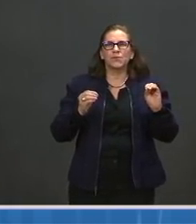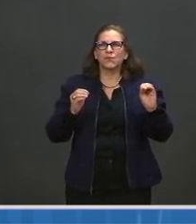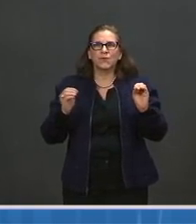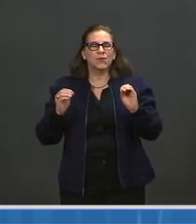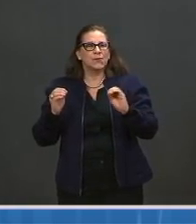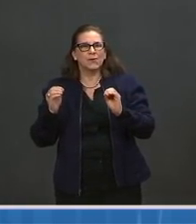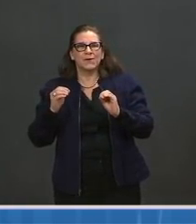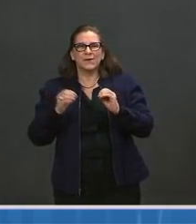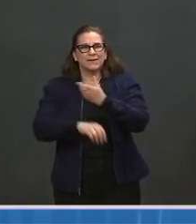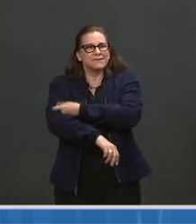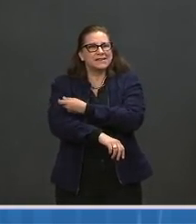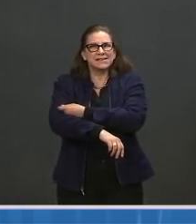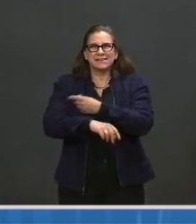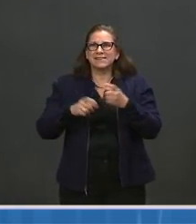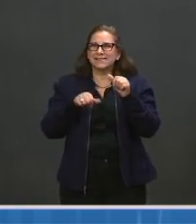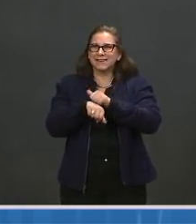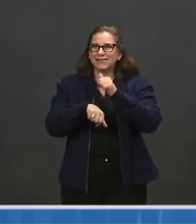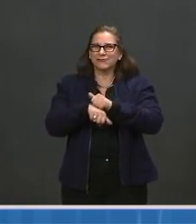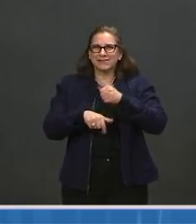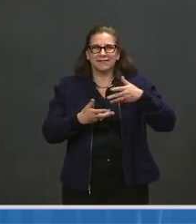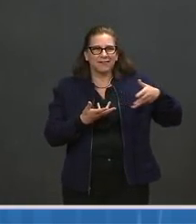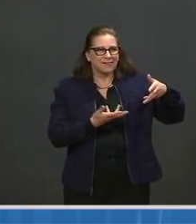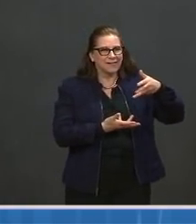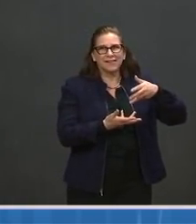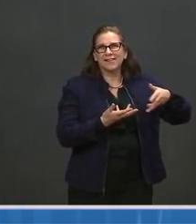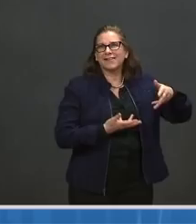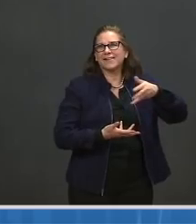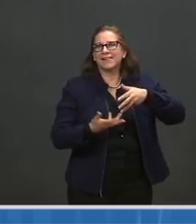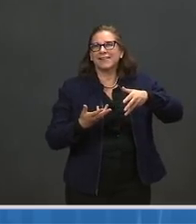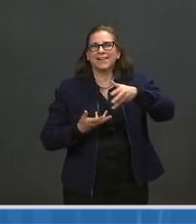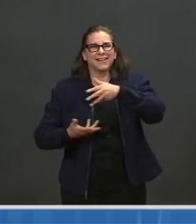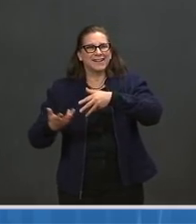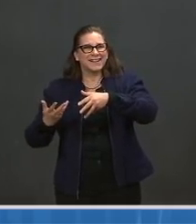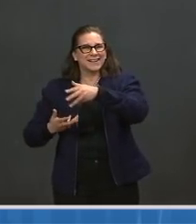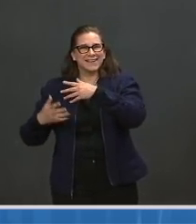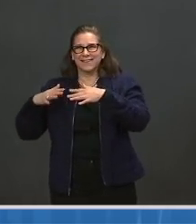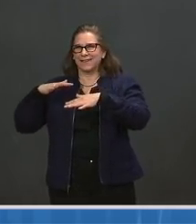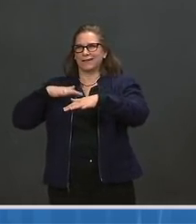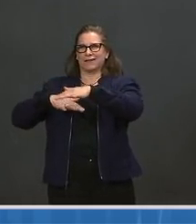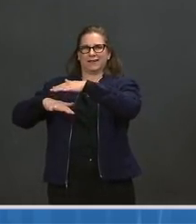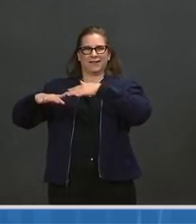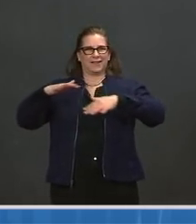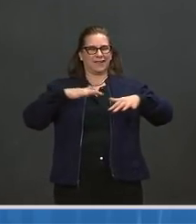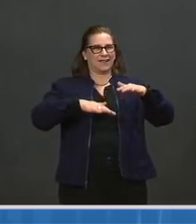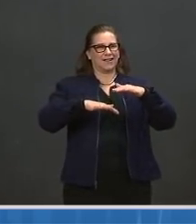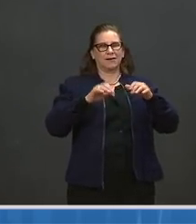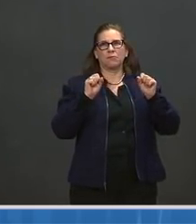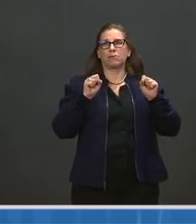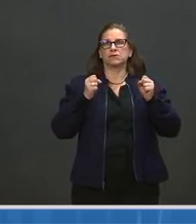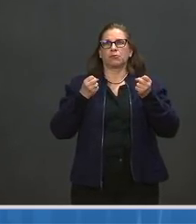we just don't want to be at this rapid uptick of cases again, and that is very possible that that could happen.